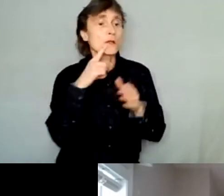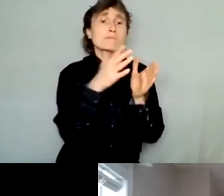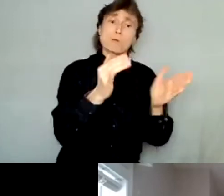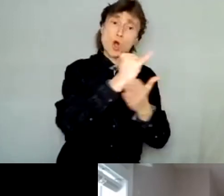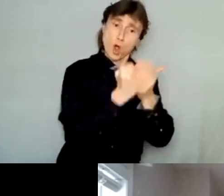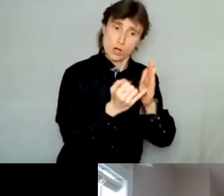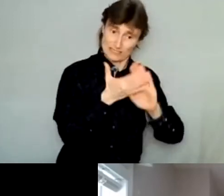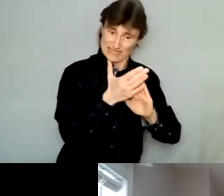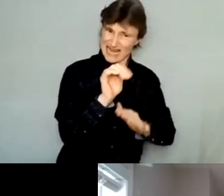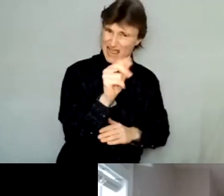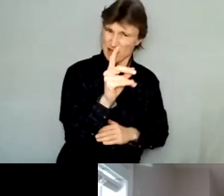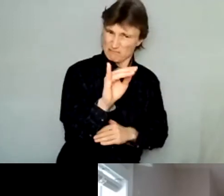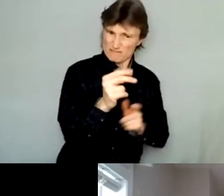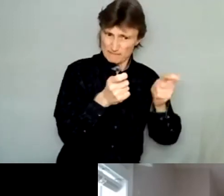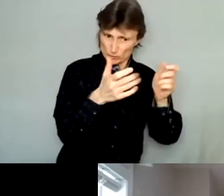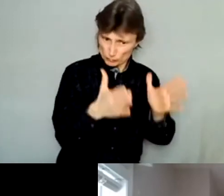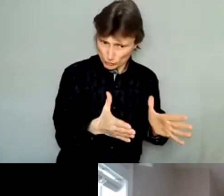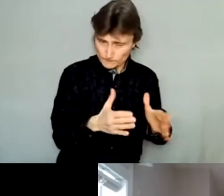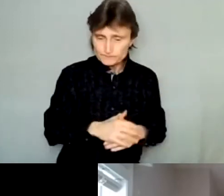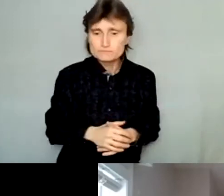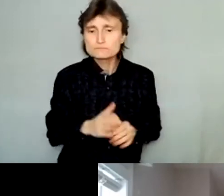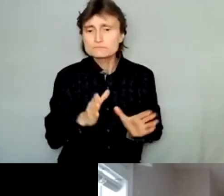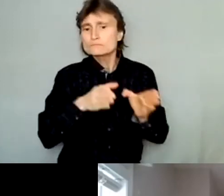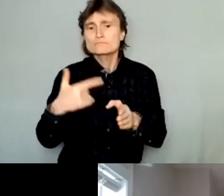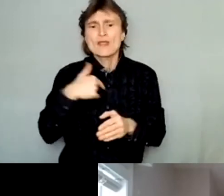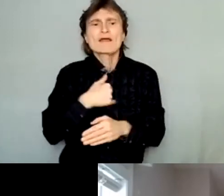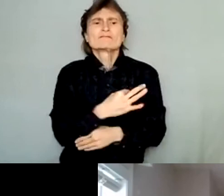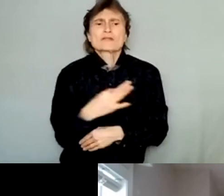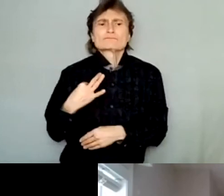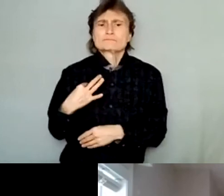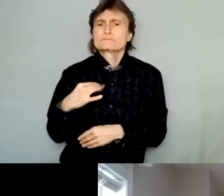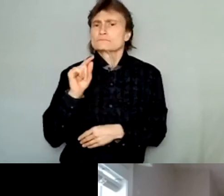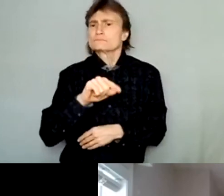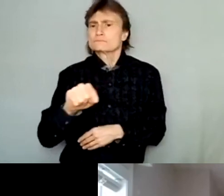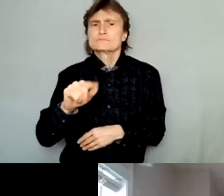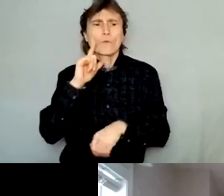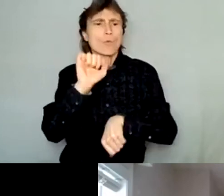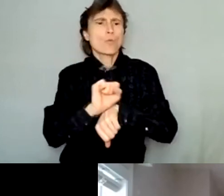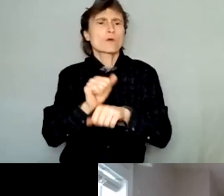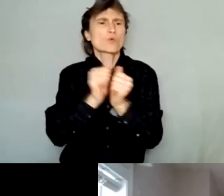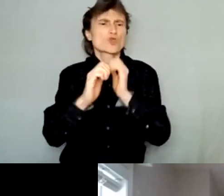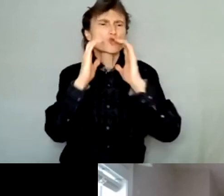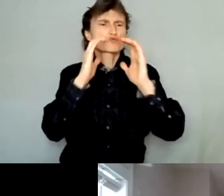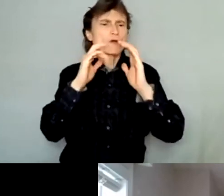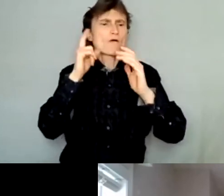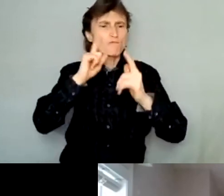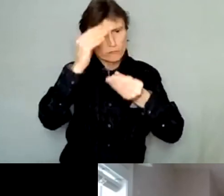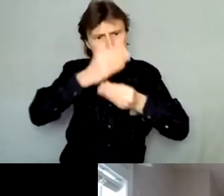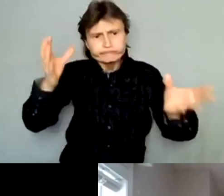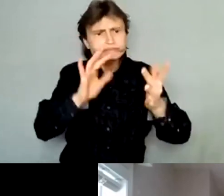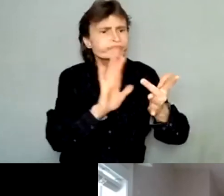We also have staff who are working in communications around public art as well.